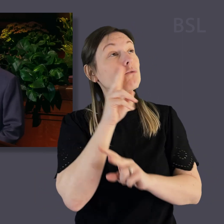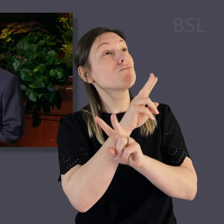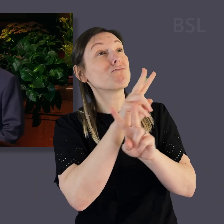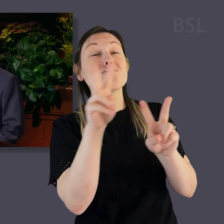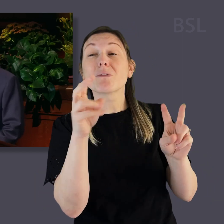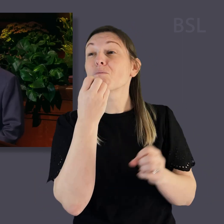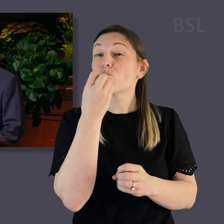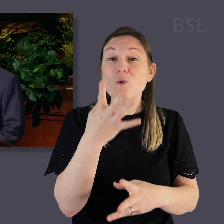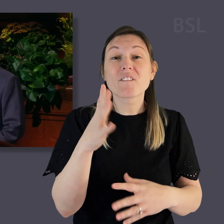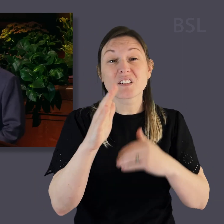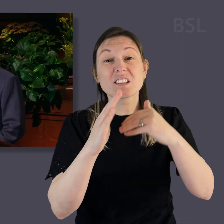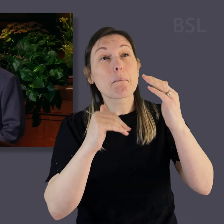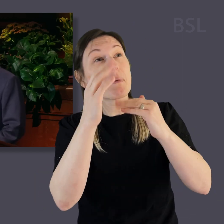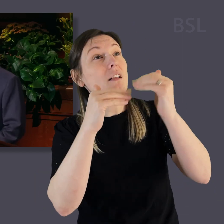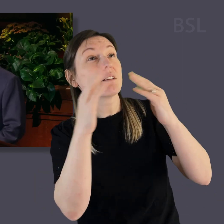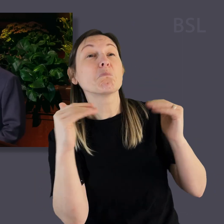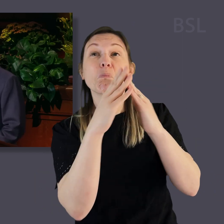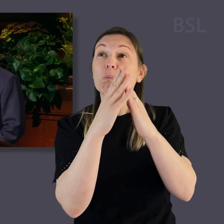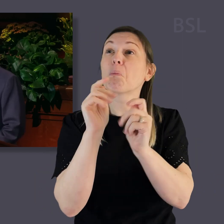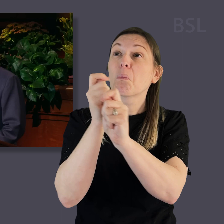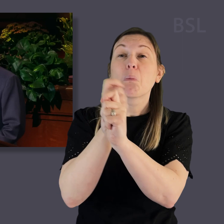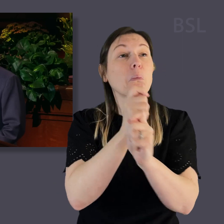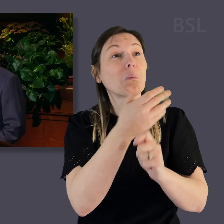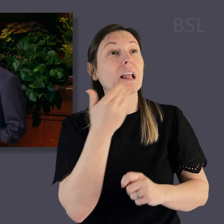by the exquisite craftsmanship of the temple, but rather